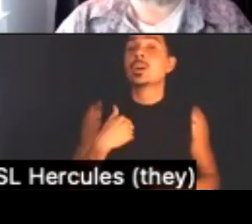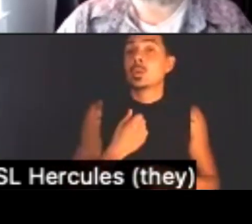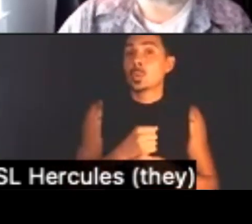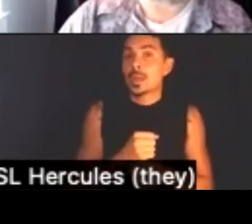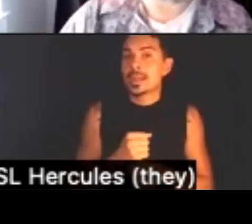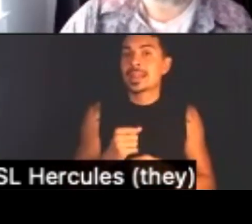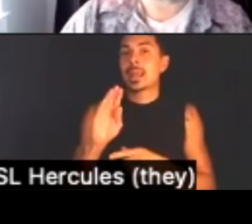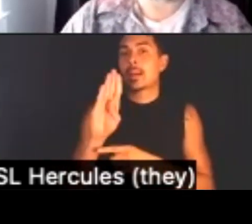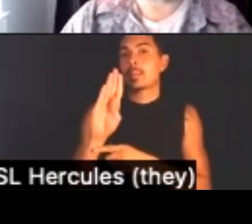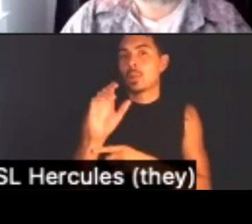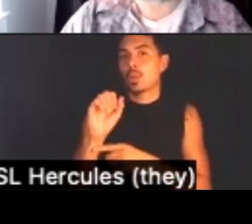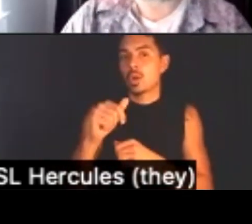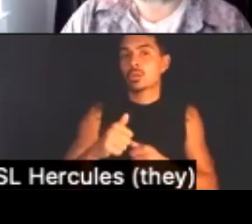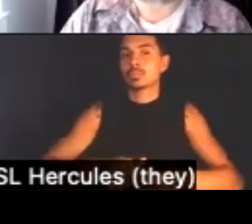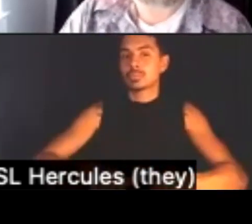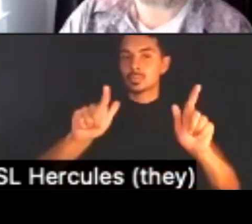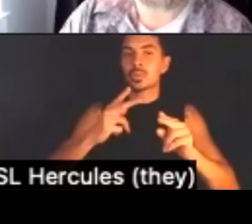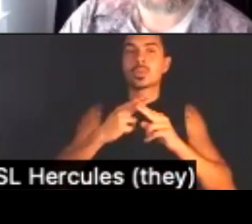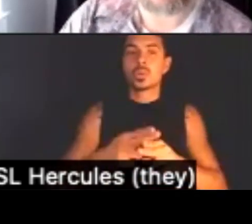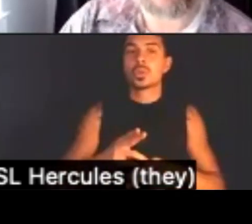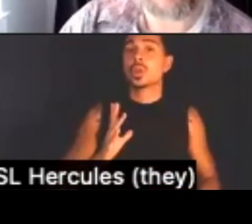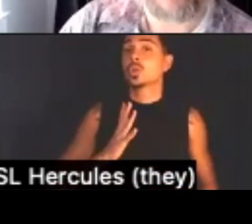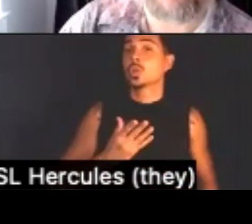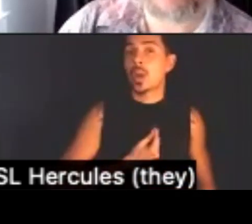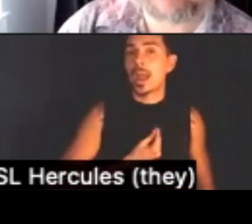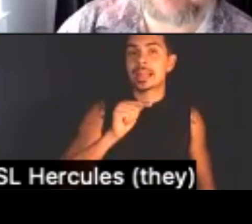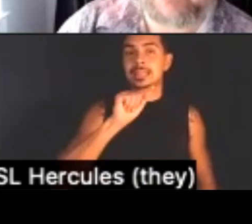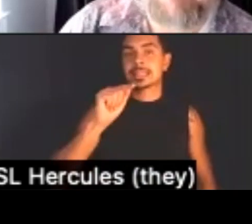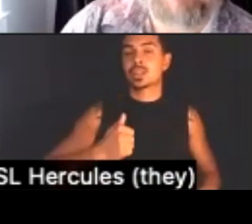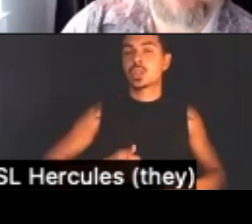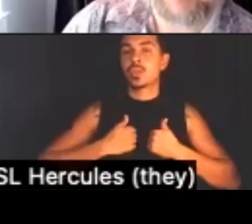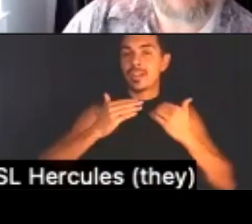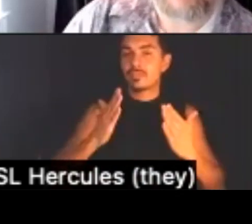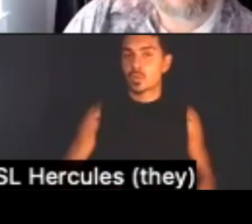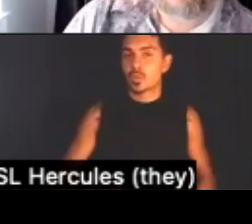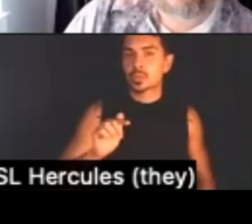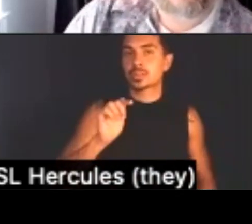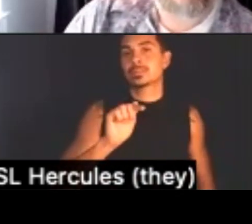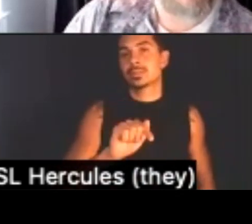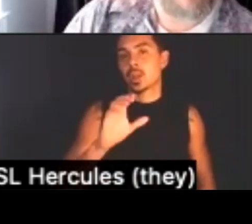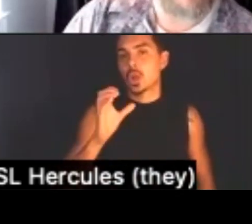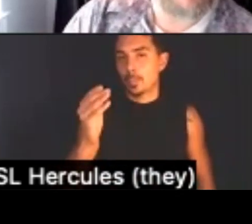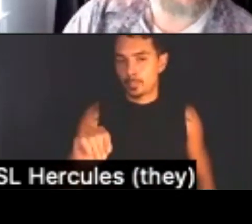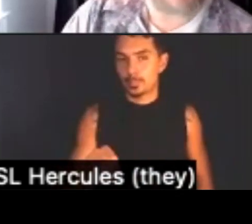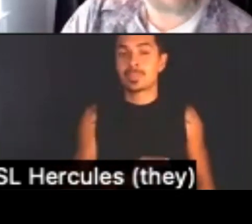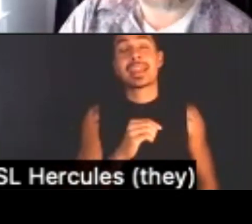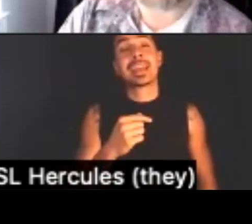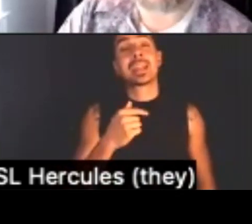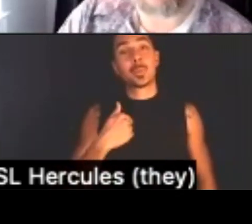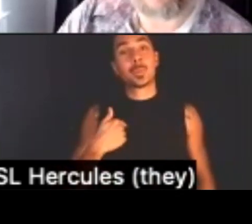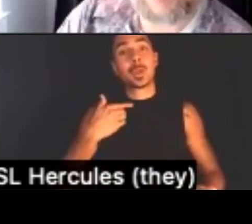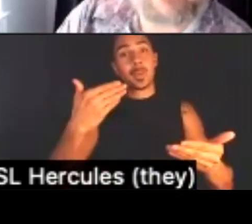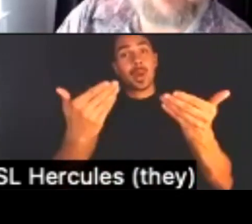called trans-survivors.com. Trans-survivors.com. And we welcome you to find us on social media.